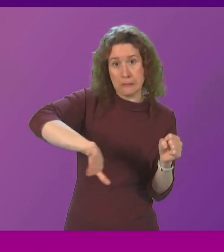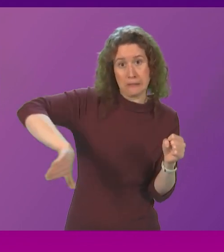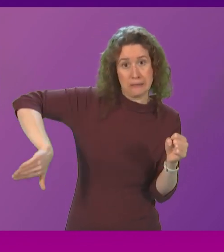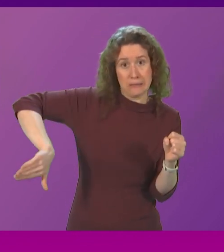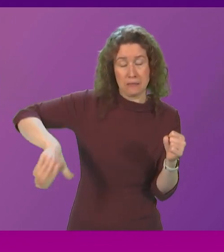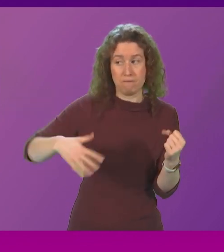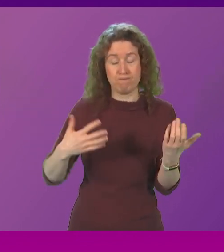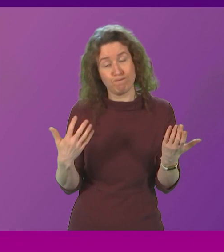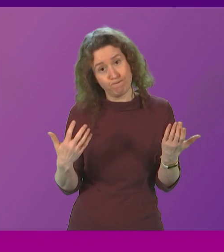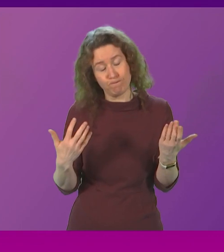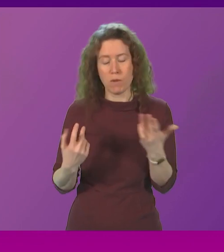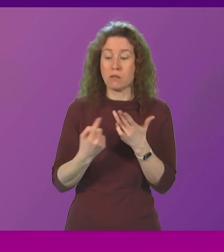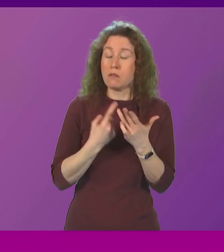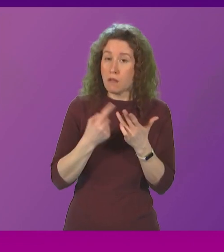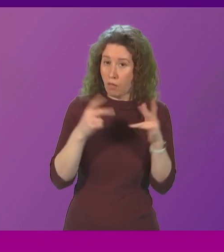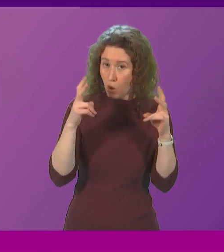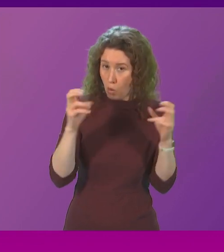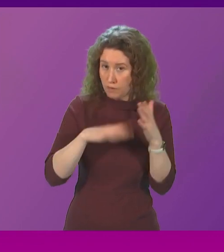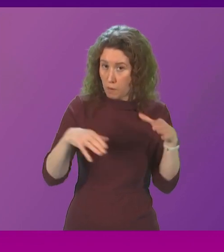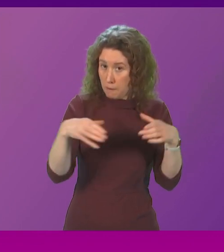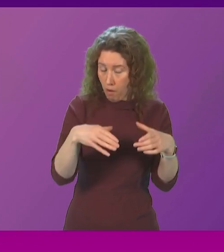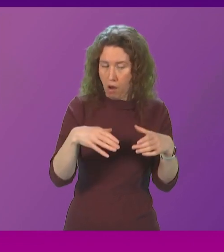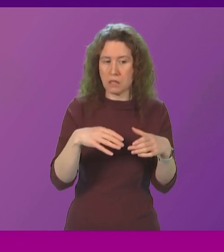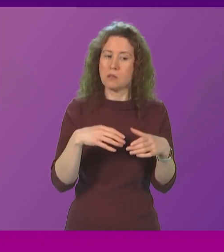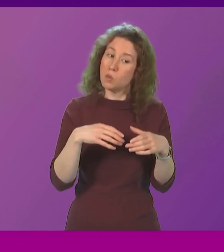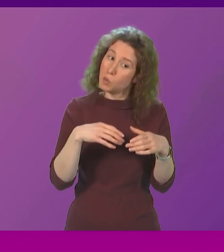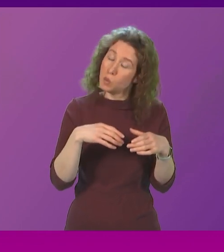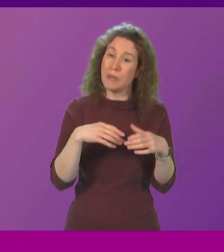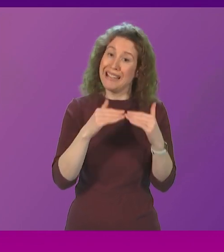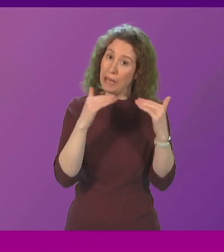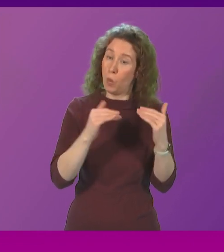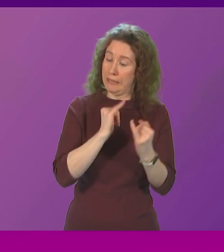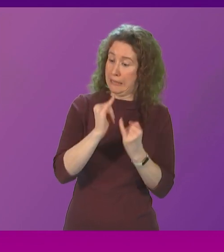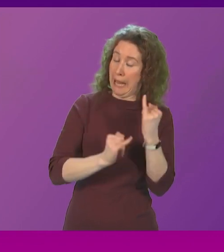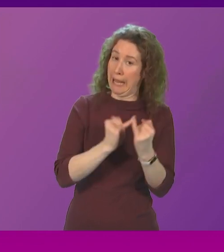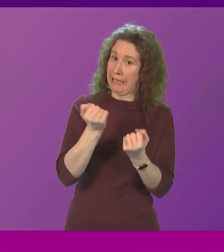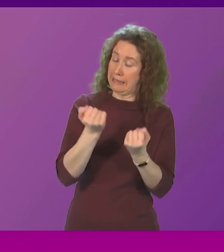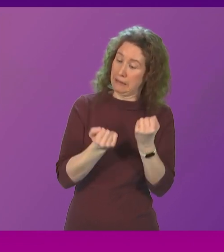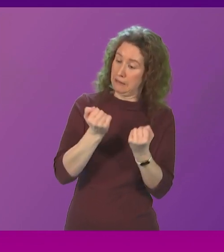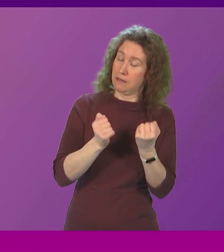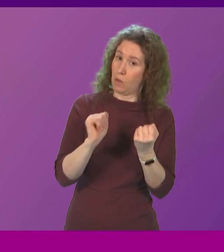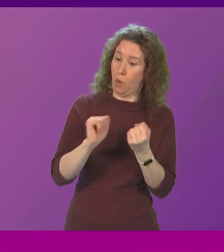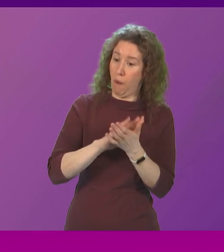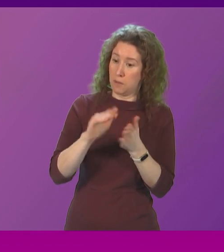and another party source made an equally scathing assessment of the First Minister’s reshuffle.